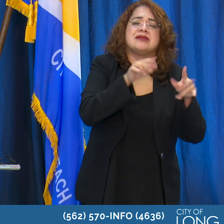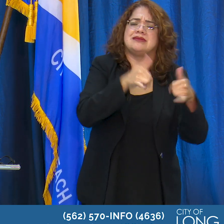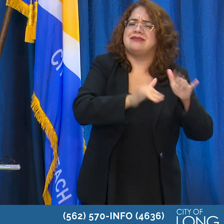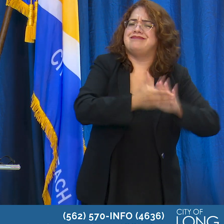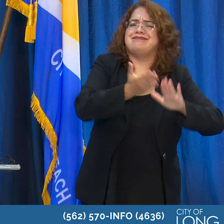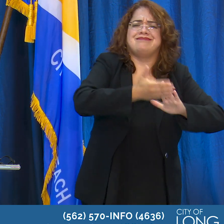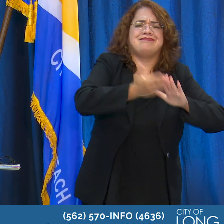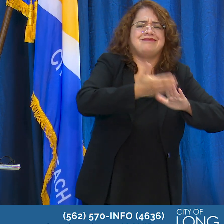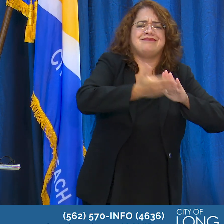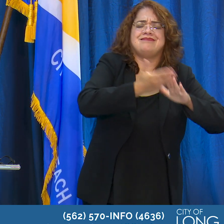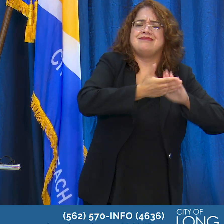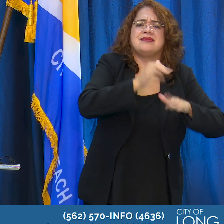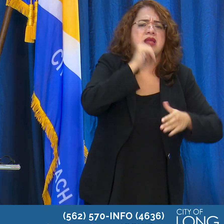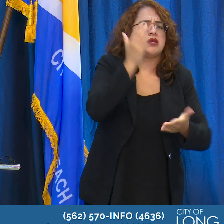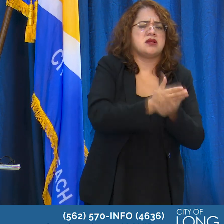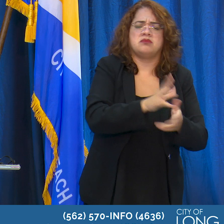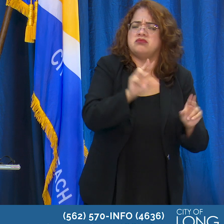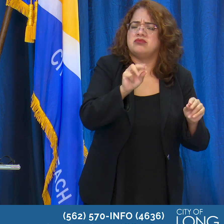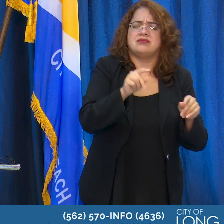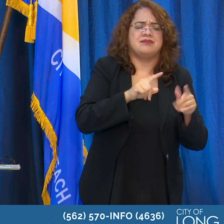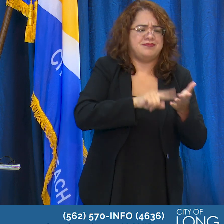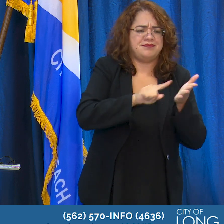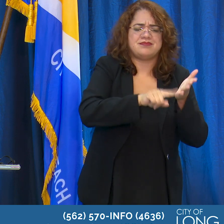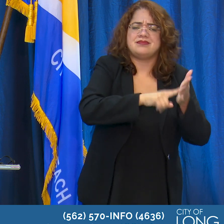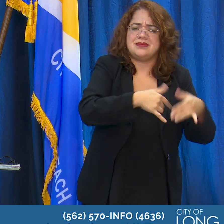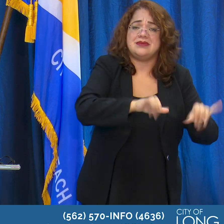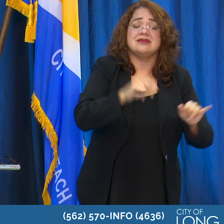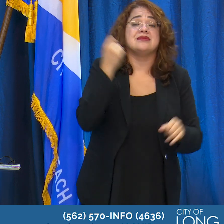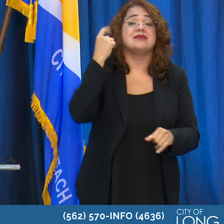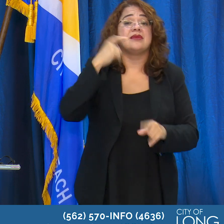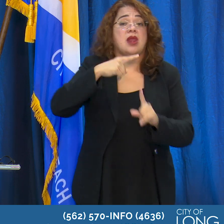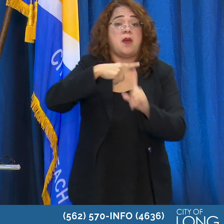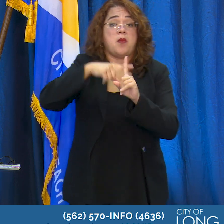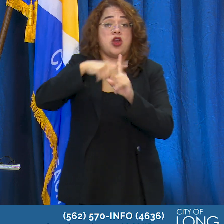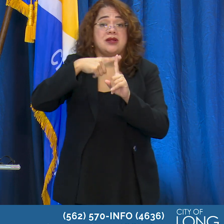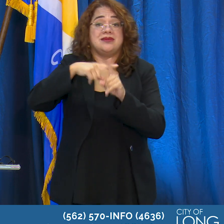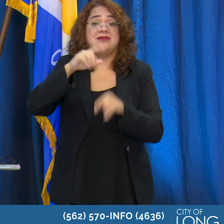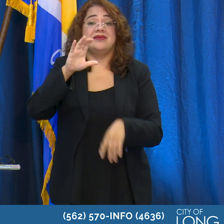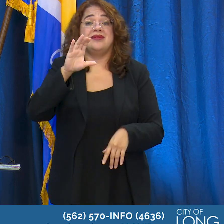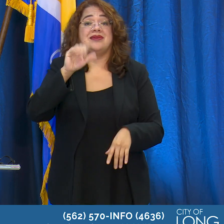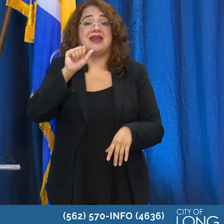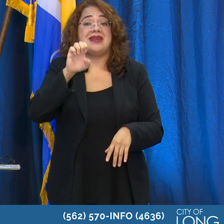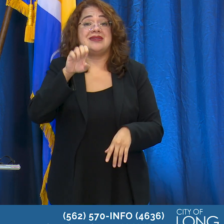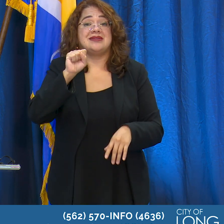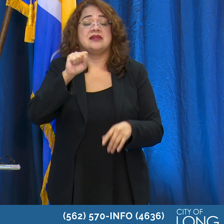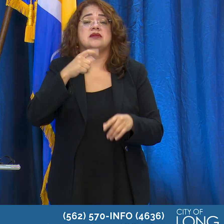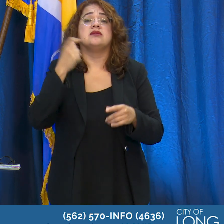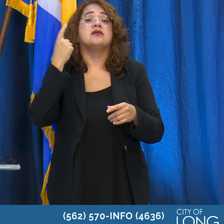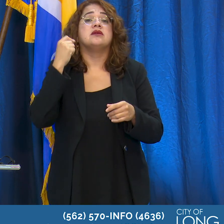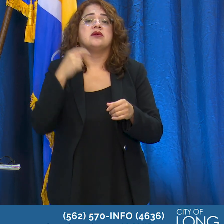In addition to the positive, in addition positive cases, we'll likely receive an electronic survey, so i've shared that with you